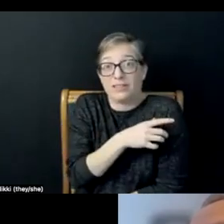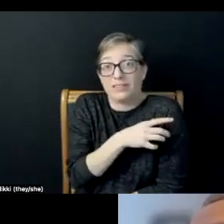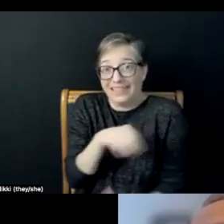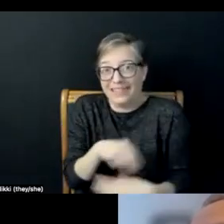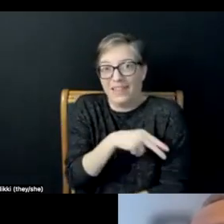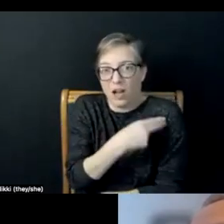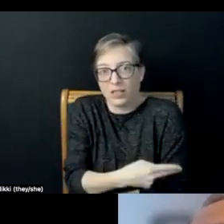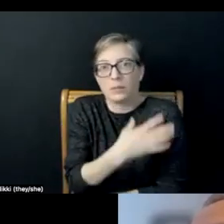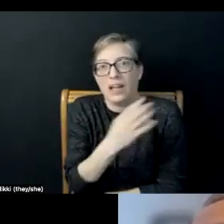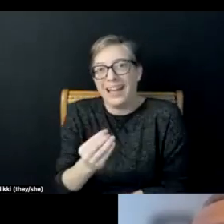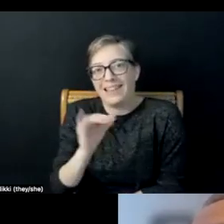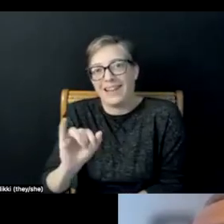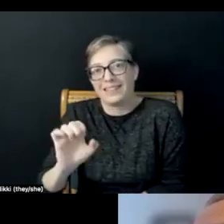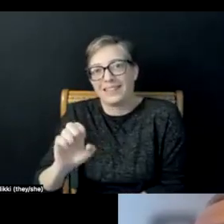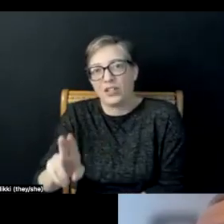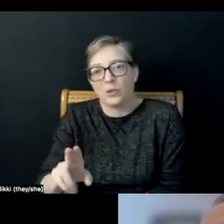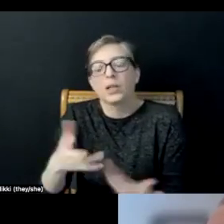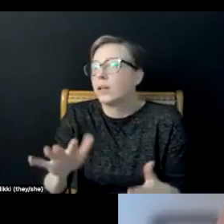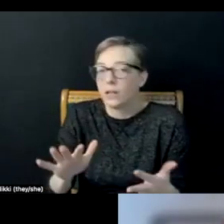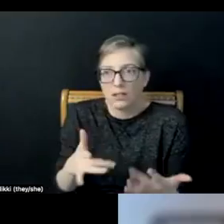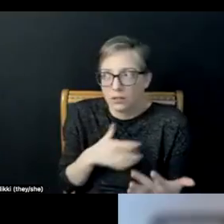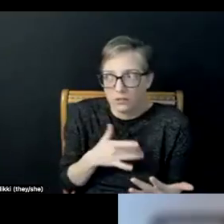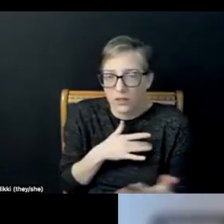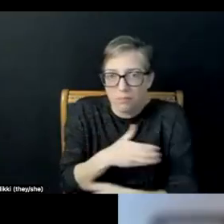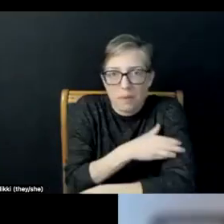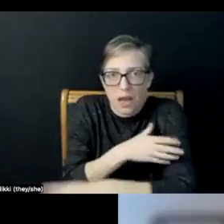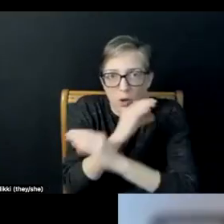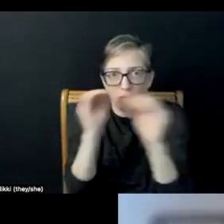there's a feeling of powerlessness and a little bit of a power differential.